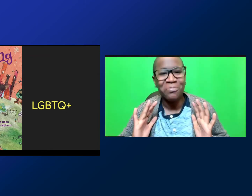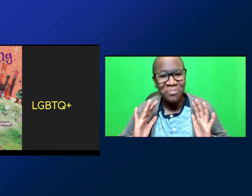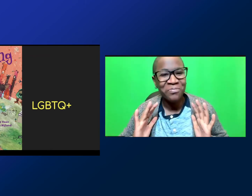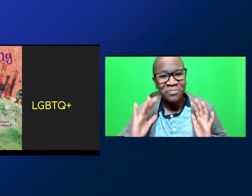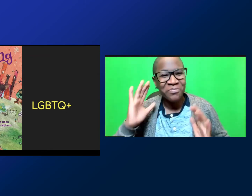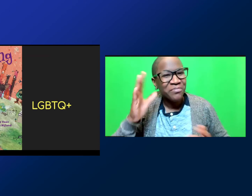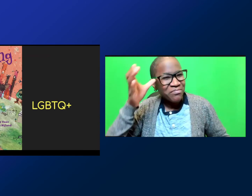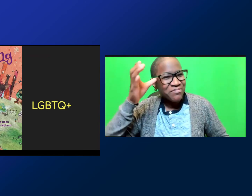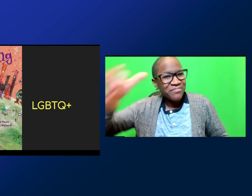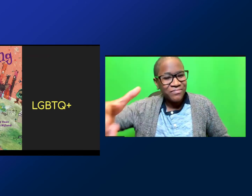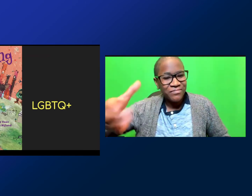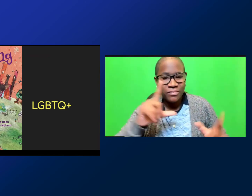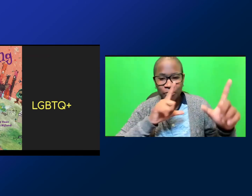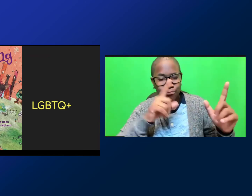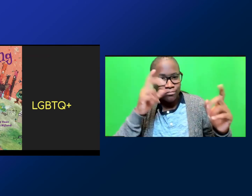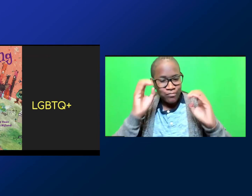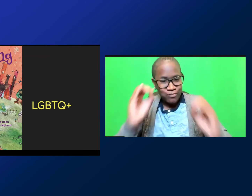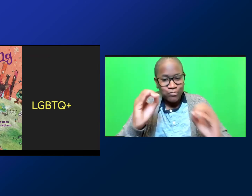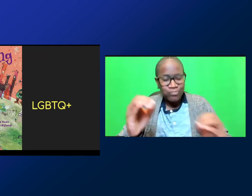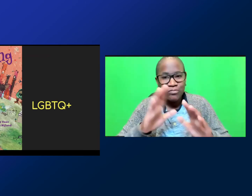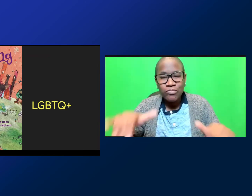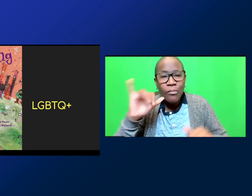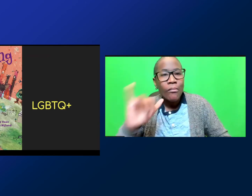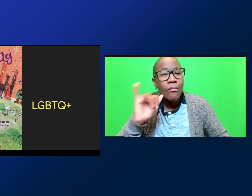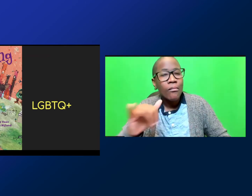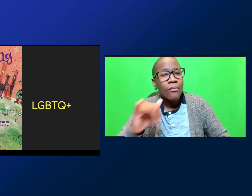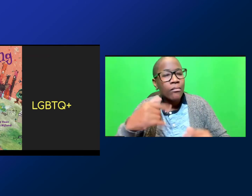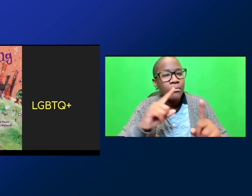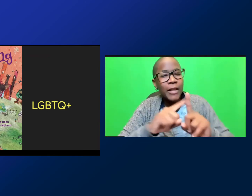king and queen type of storybook they may not see themselves reflected in that they can pick